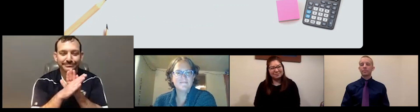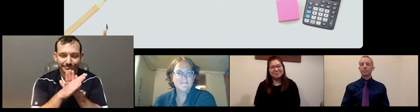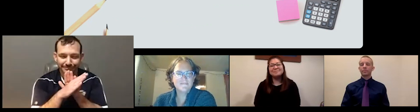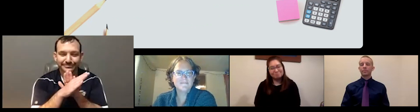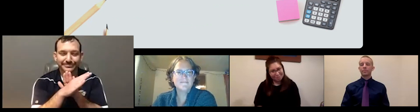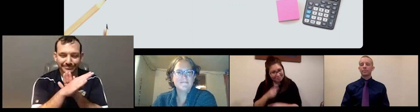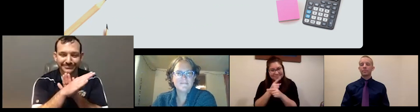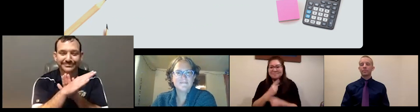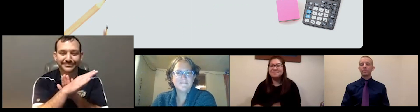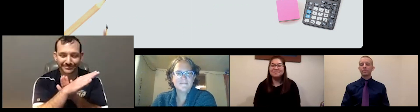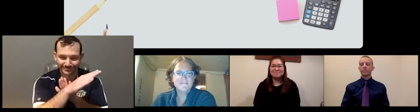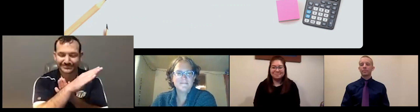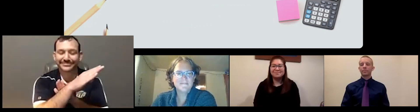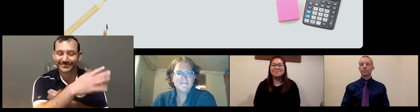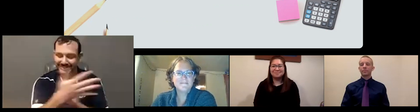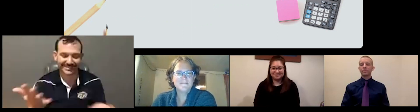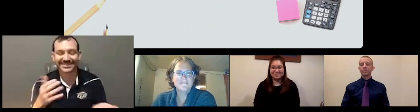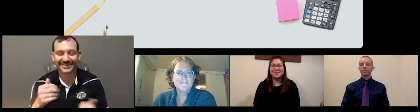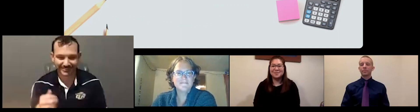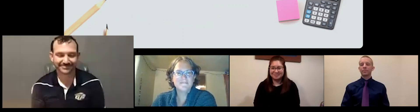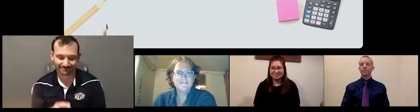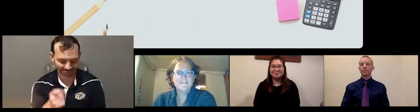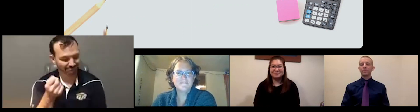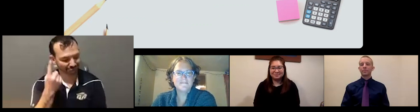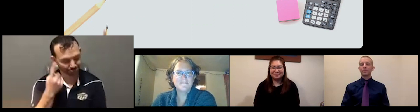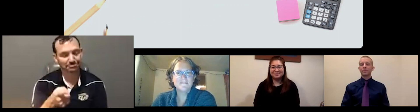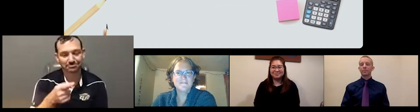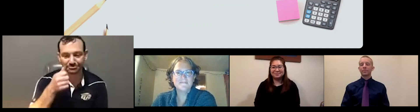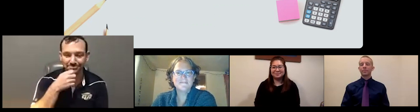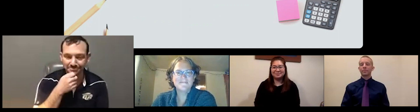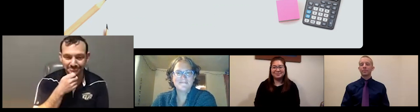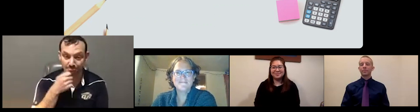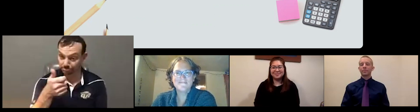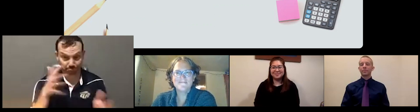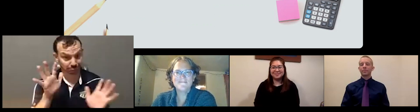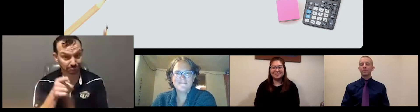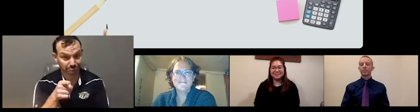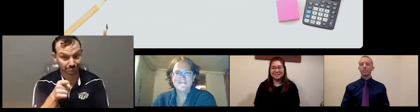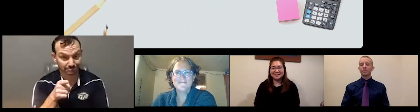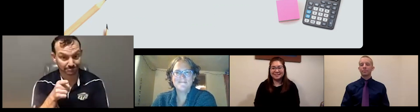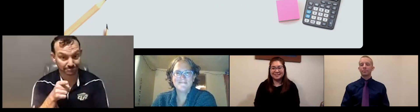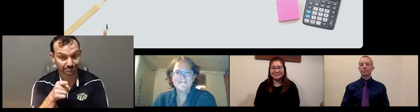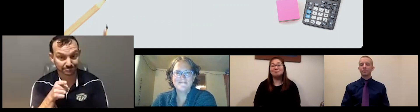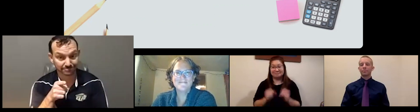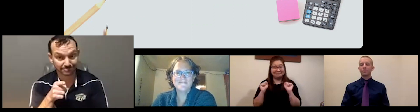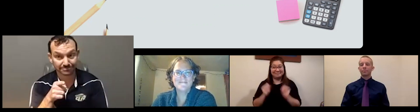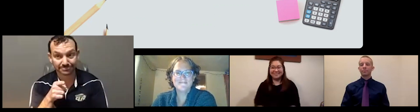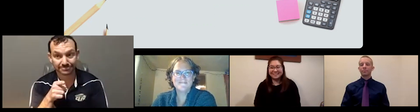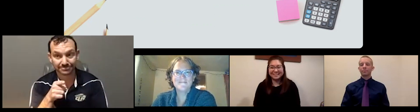A natural progression over time, yep. Got it. Is that all? Yep!